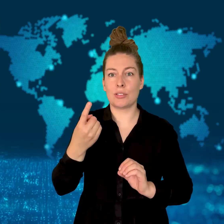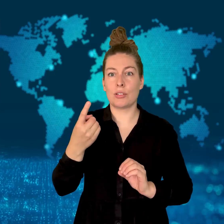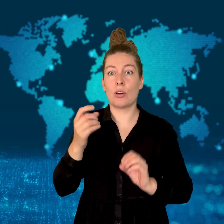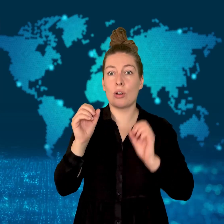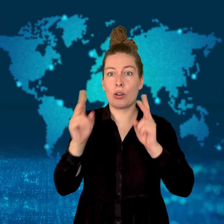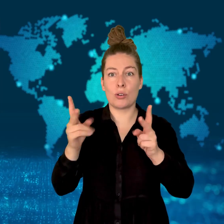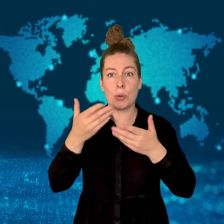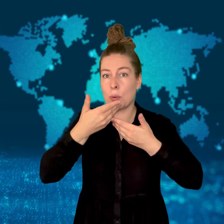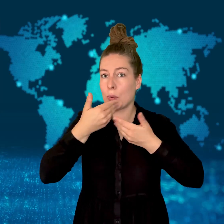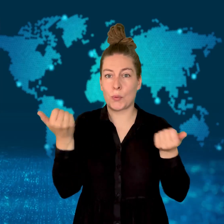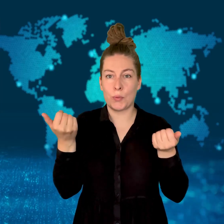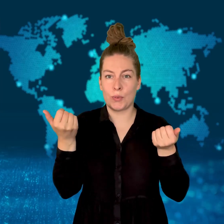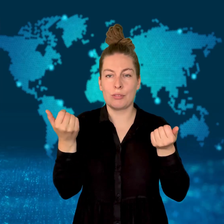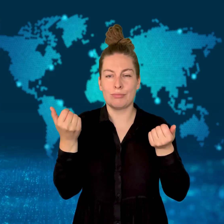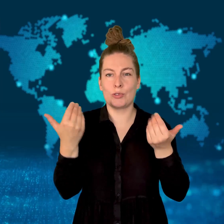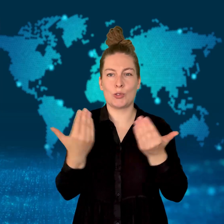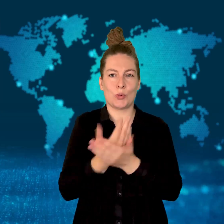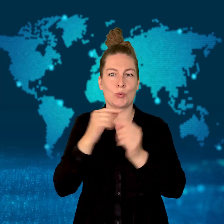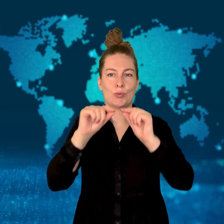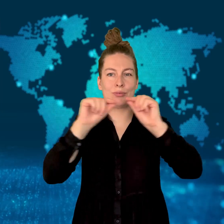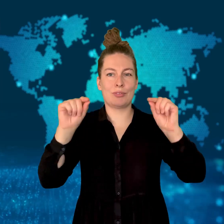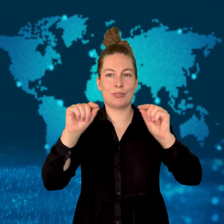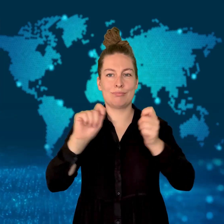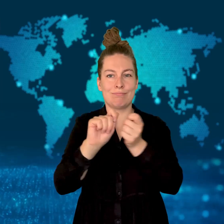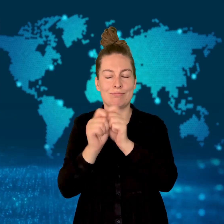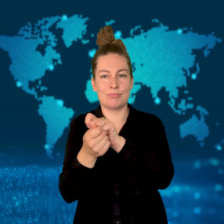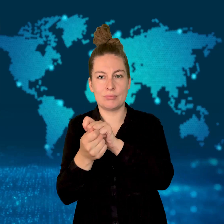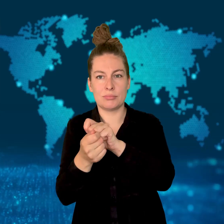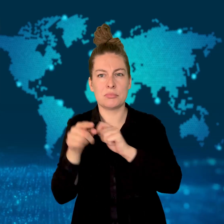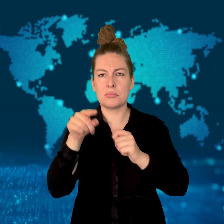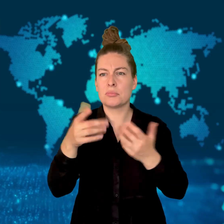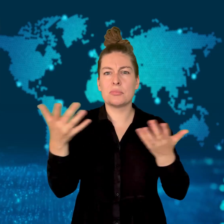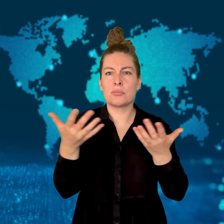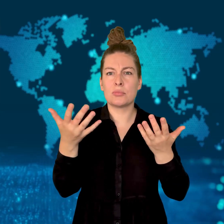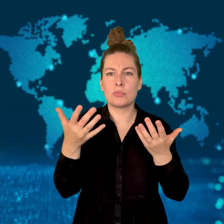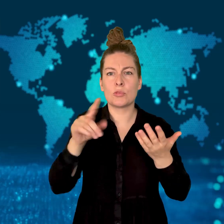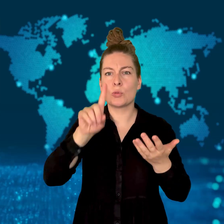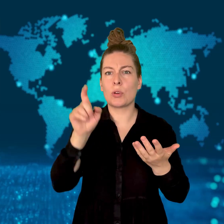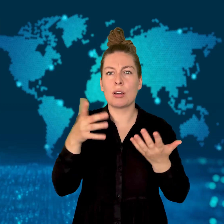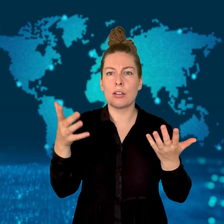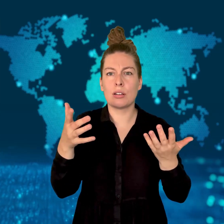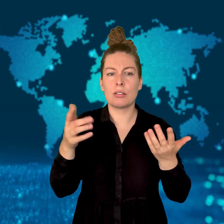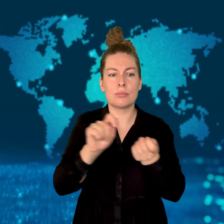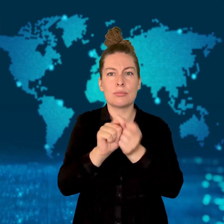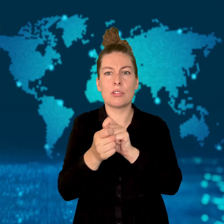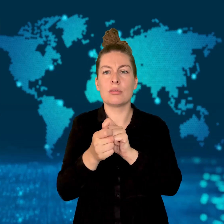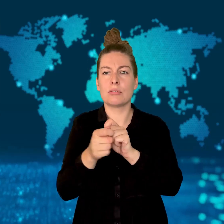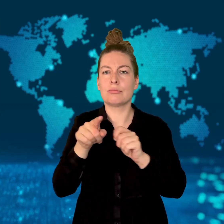laws in other countries.